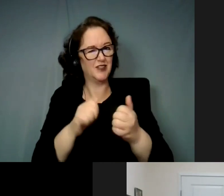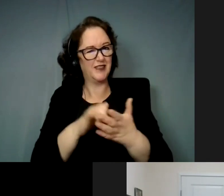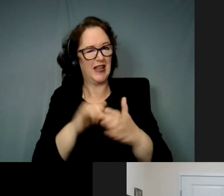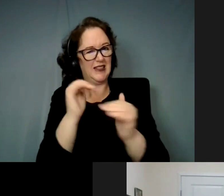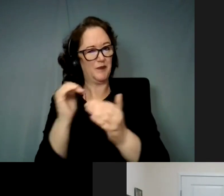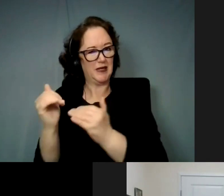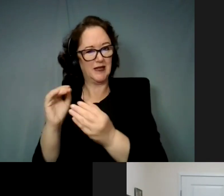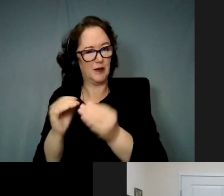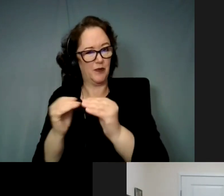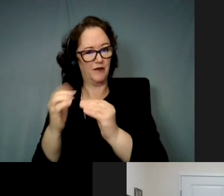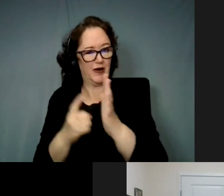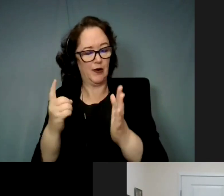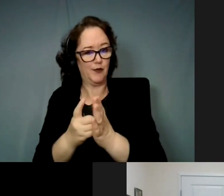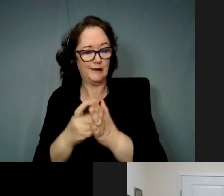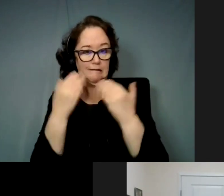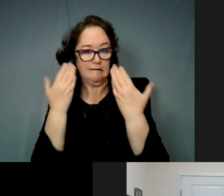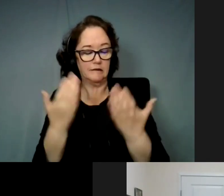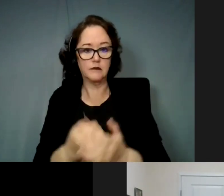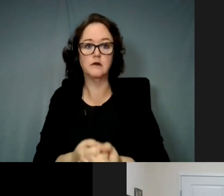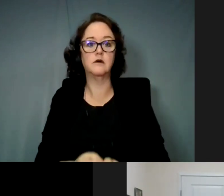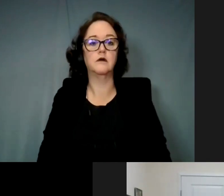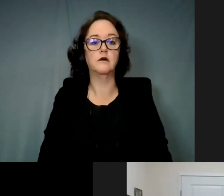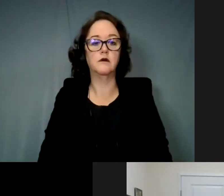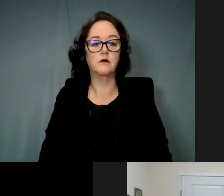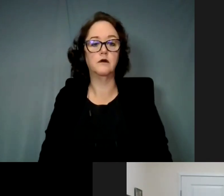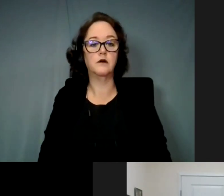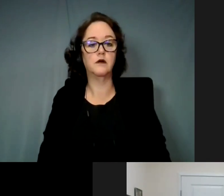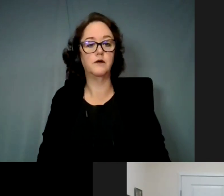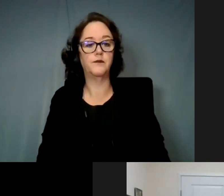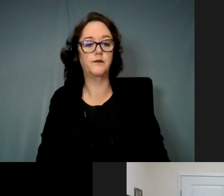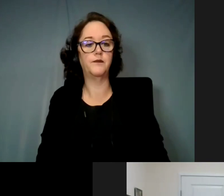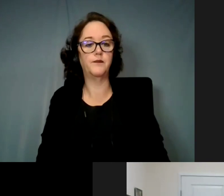me staying overnight by myself, because in bed, I can't do